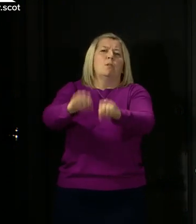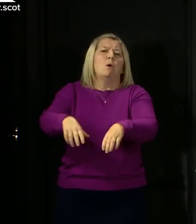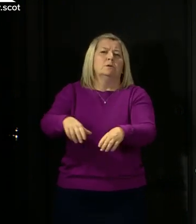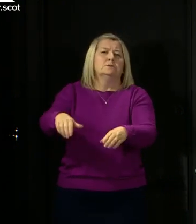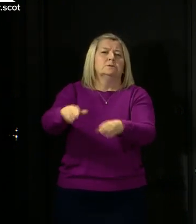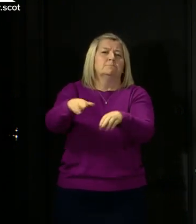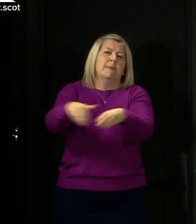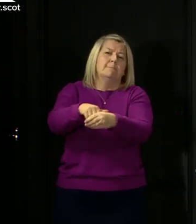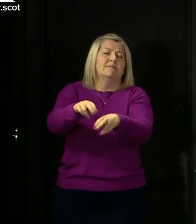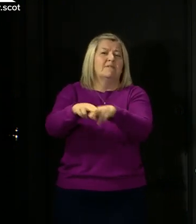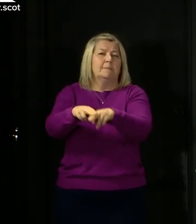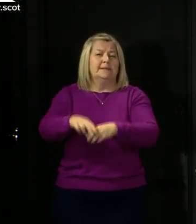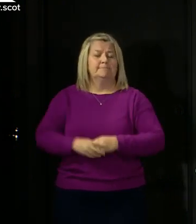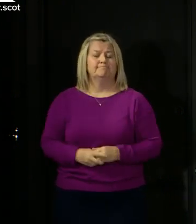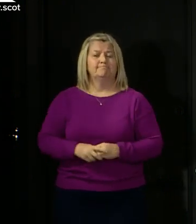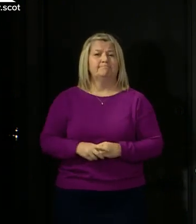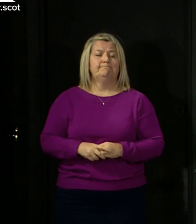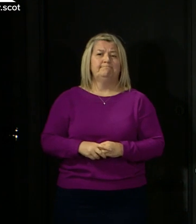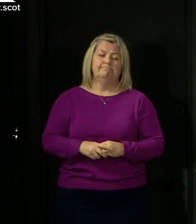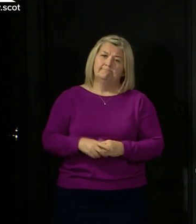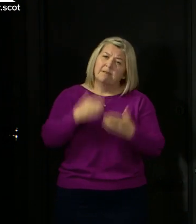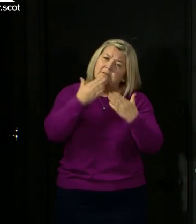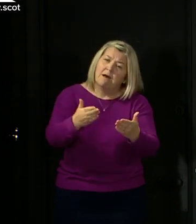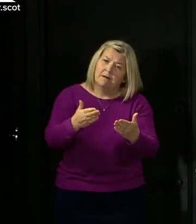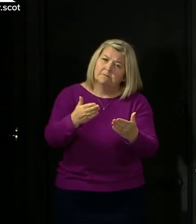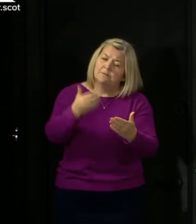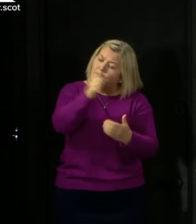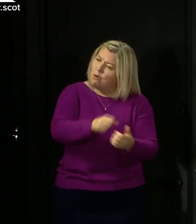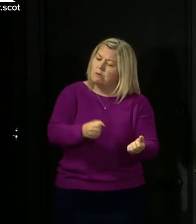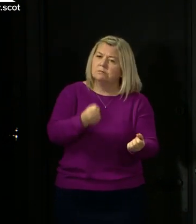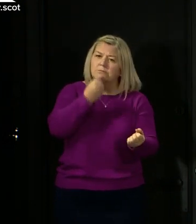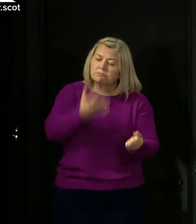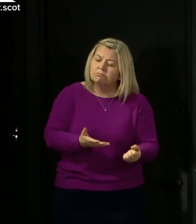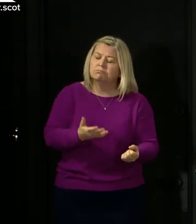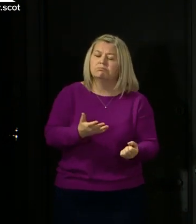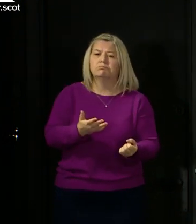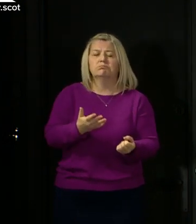I also want to thank, as I always do, our health and care workers. You are doing extraordinary